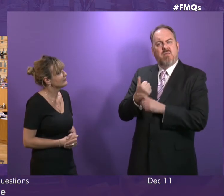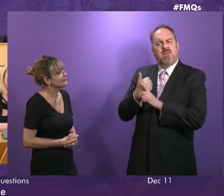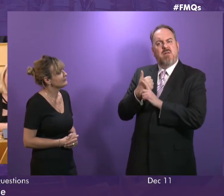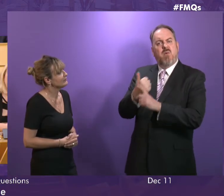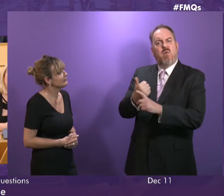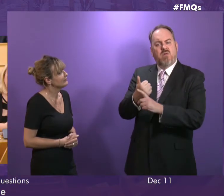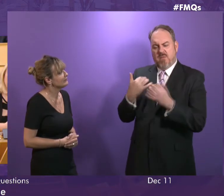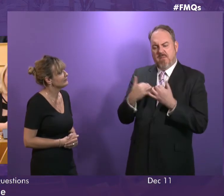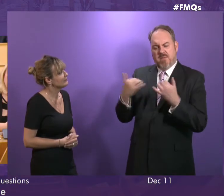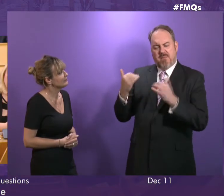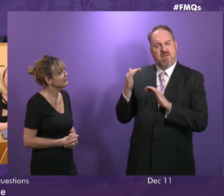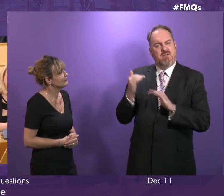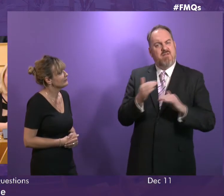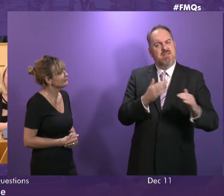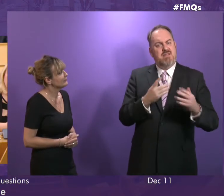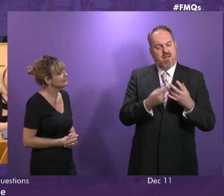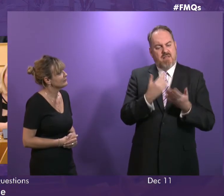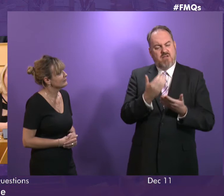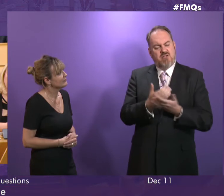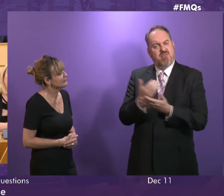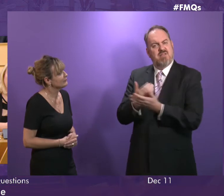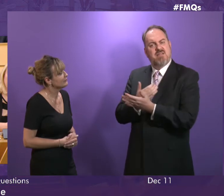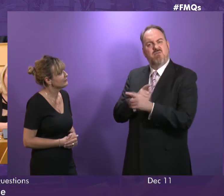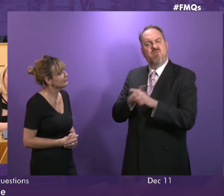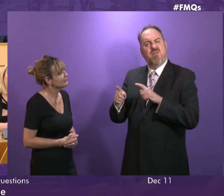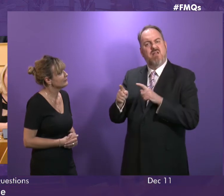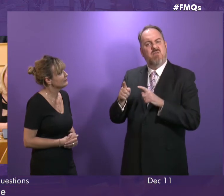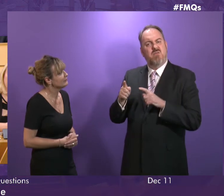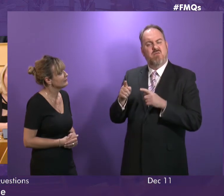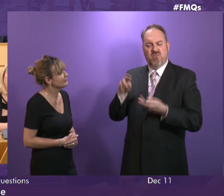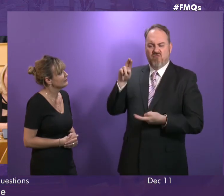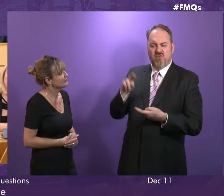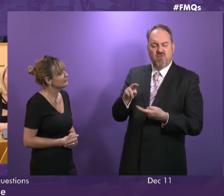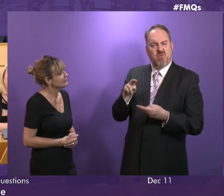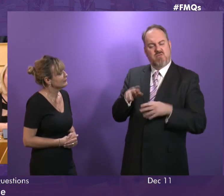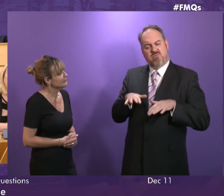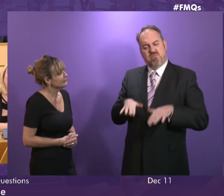services and the third sector to address the issue of loneliness among older people over